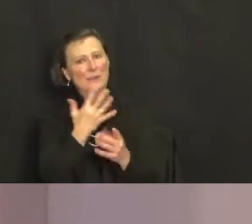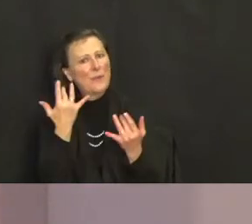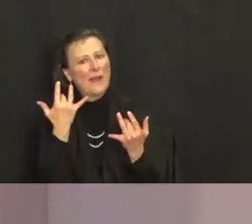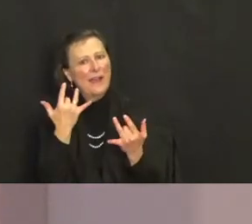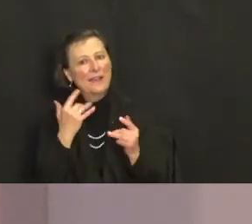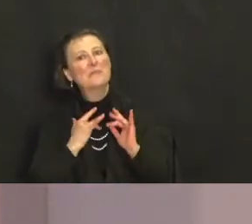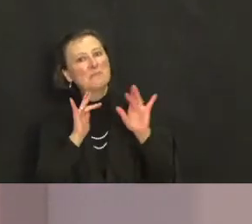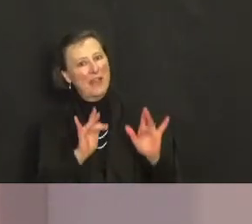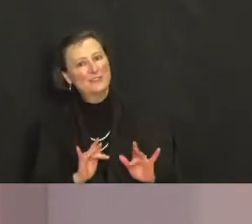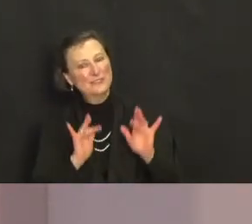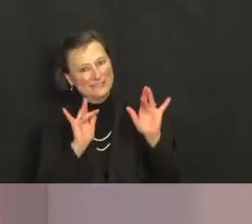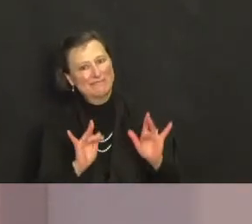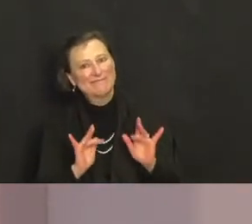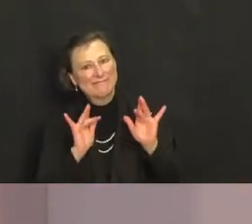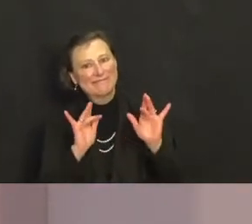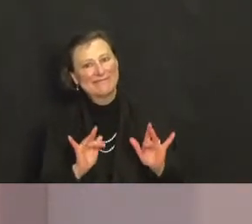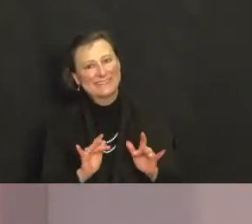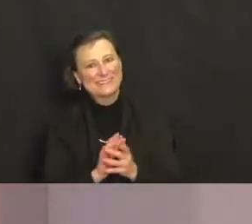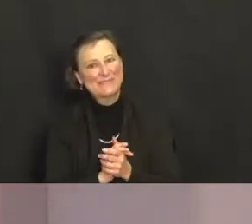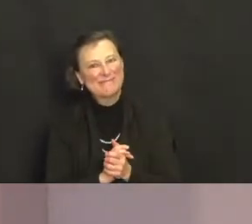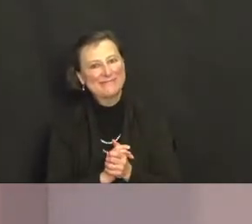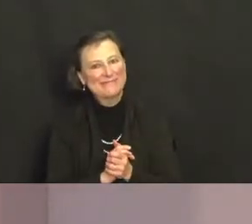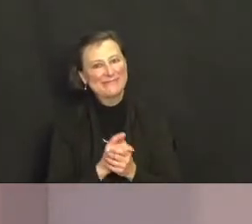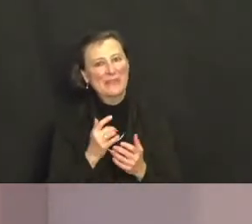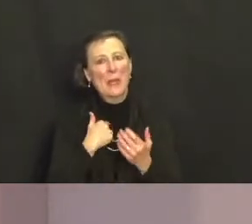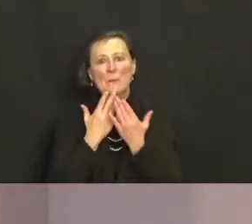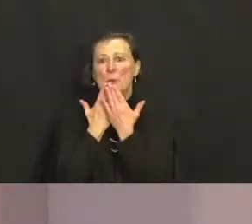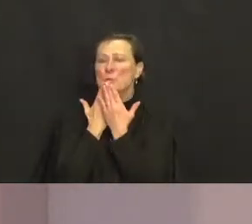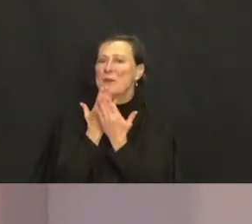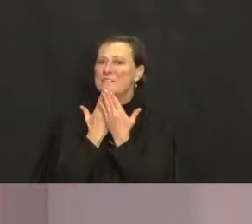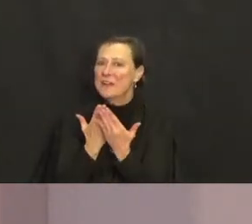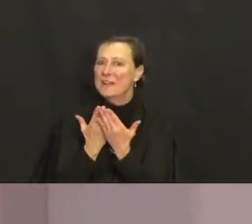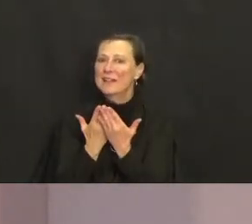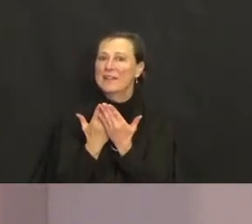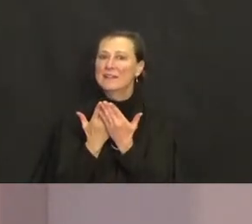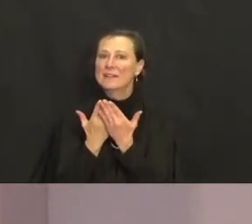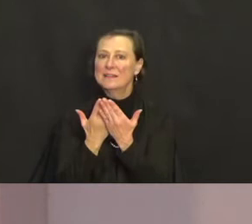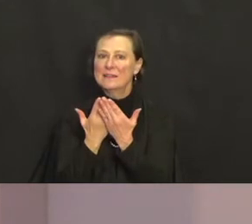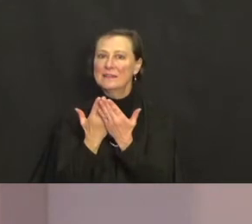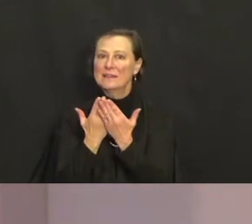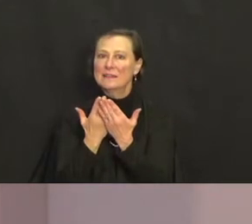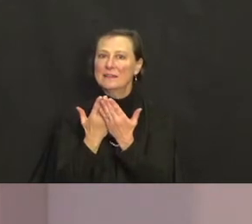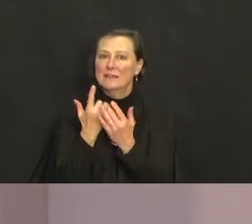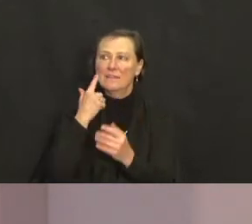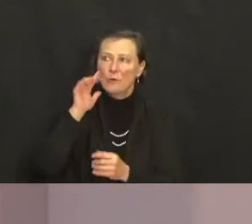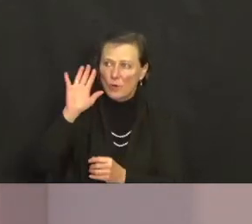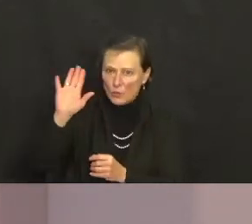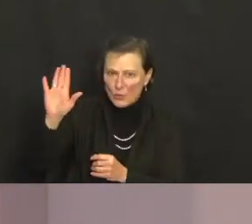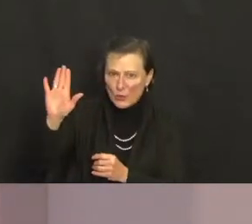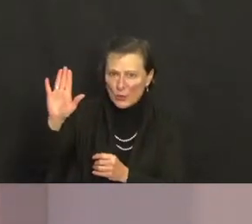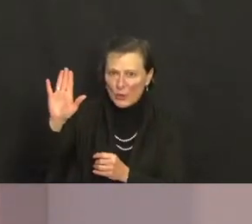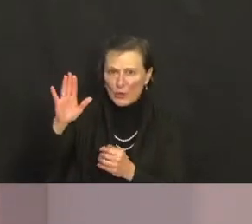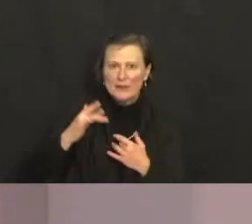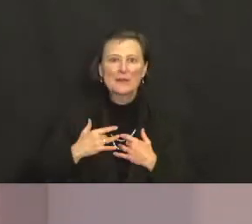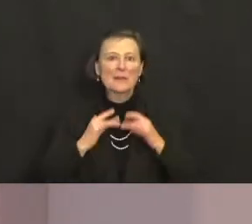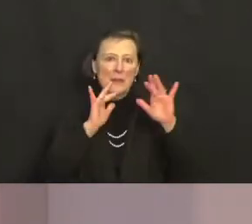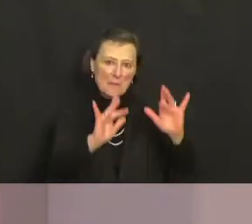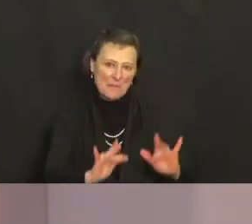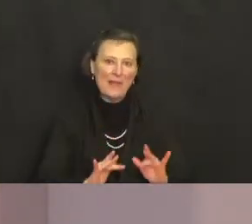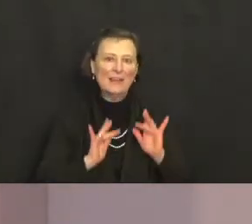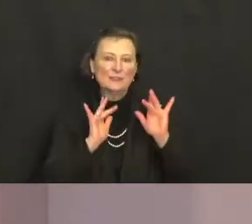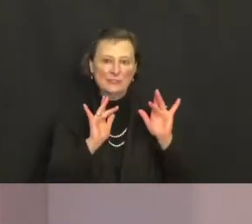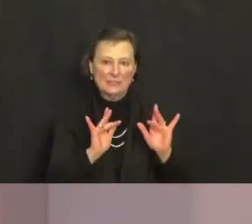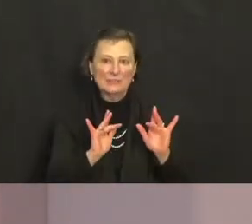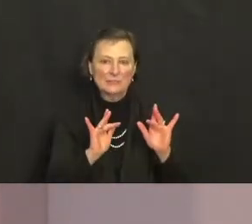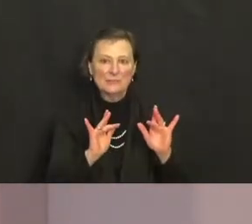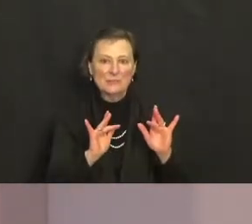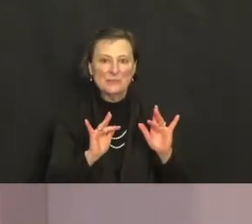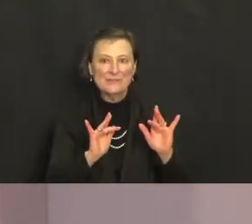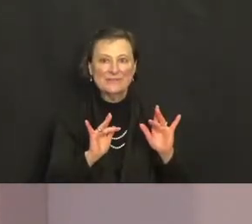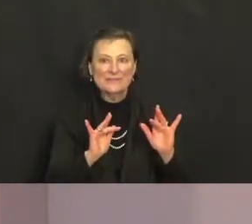I’m grateful for her compassion.